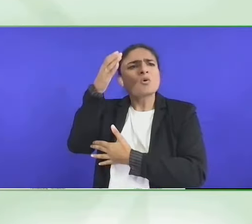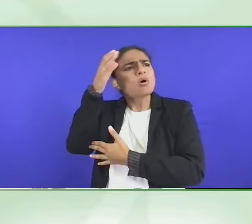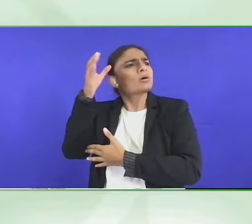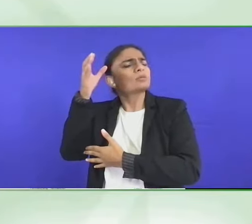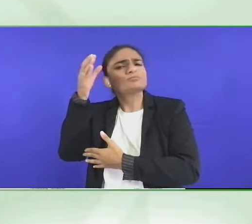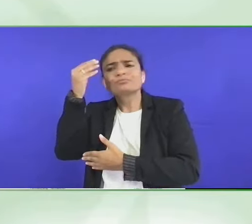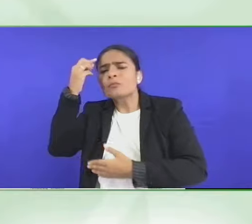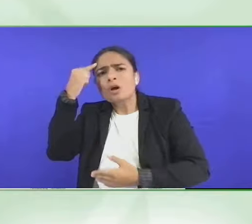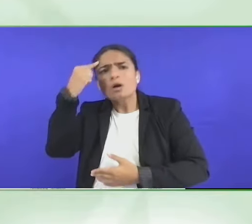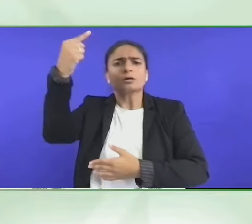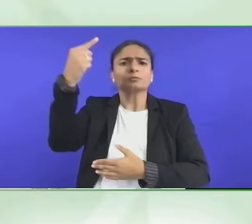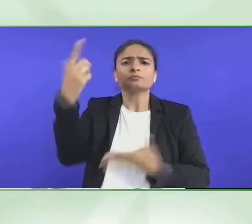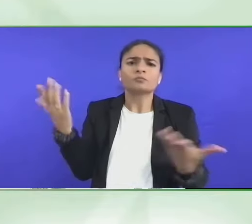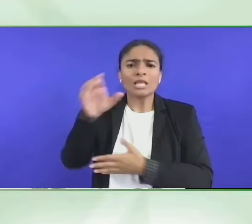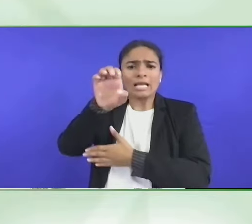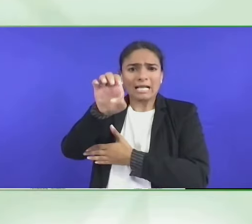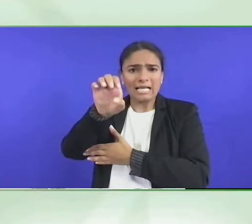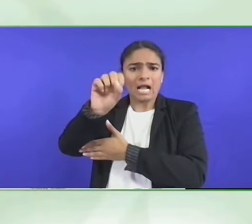Connect with me on LinkedIn and let's do this.